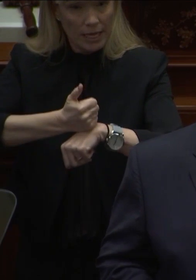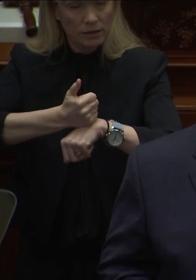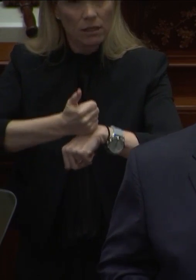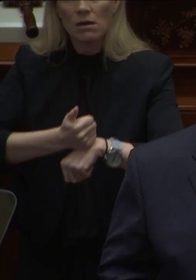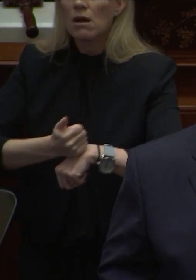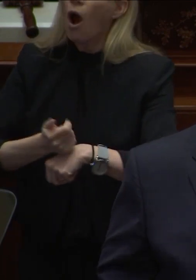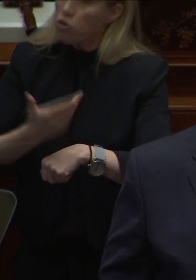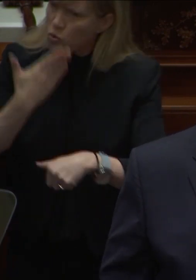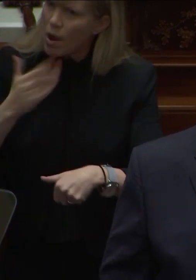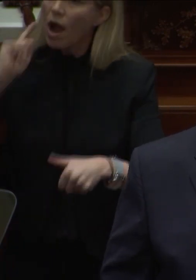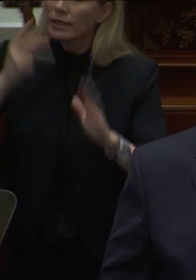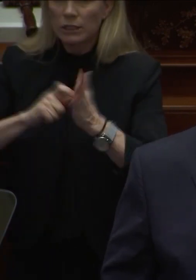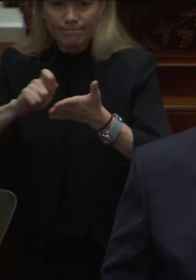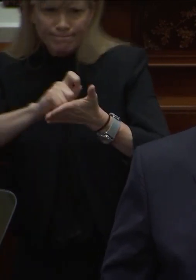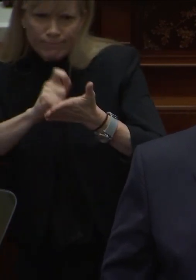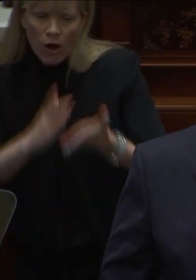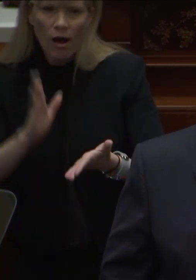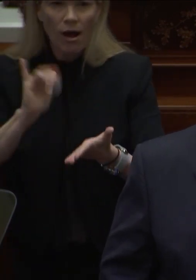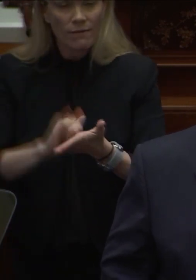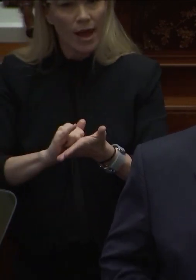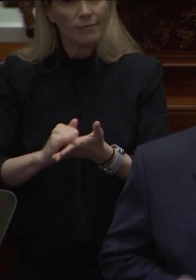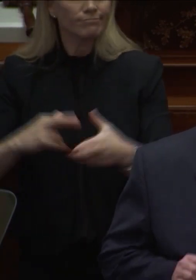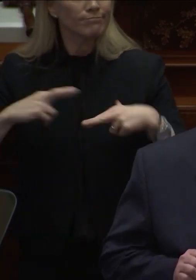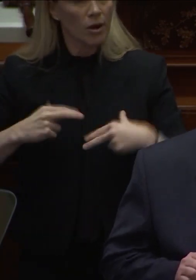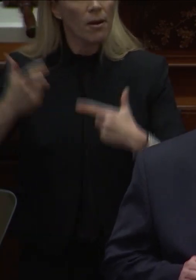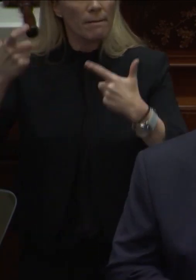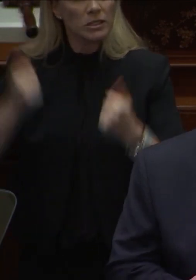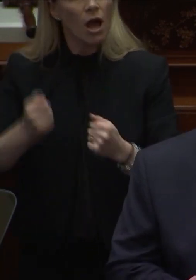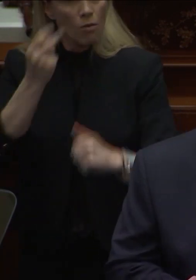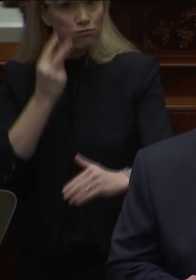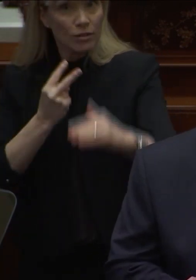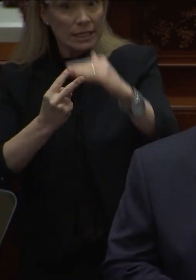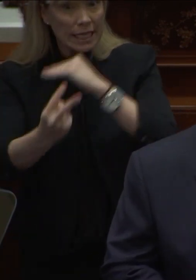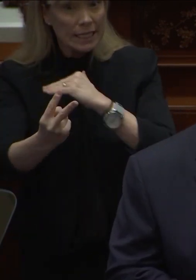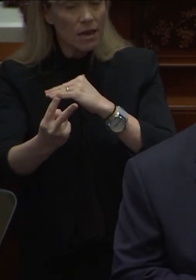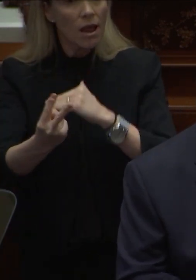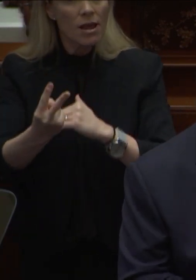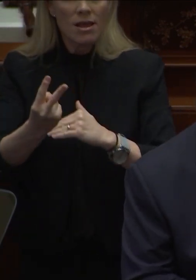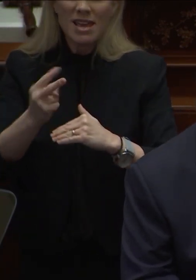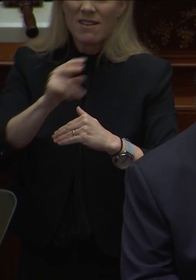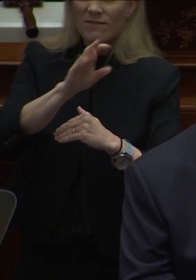25 YEARS AGO, WHEN THE PENSION PAYMENT SCHEDULE WAS PUT IN PLACE, THE WELL-INTENTIONED